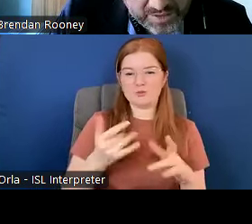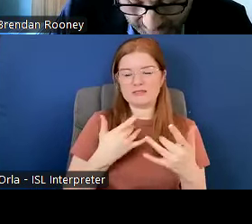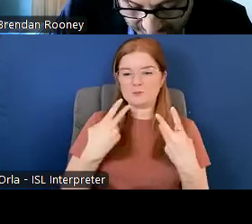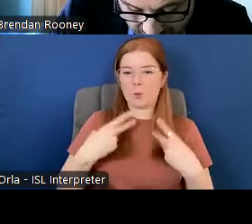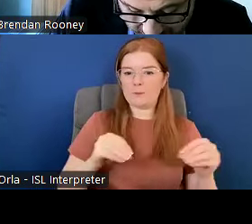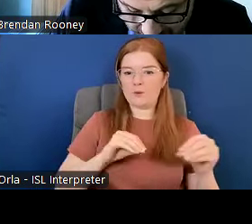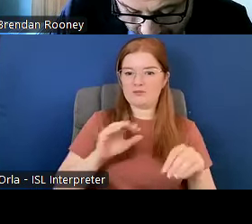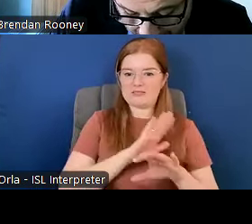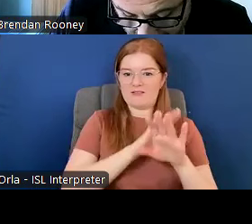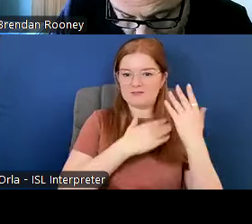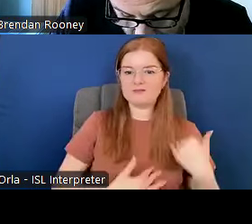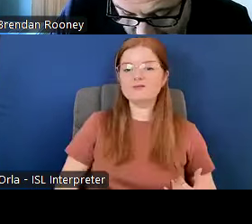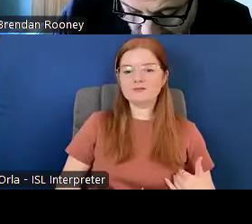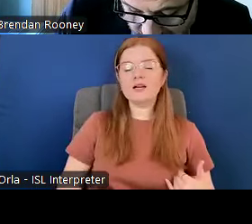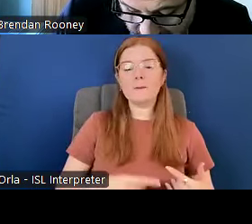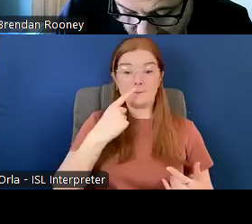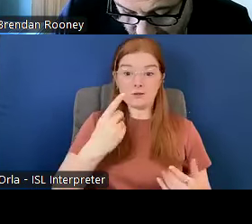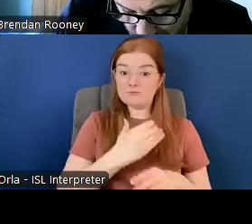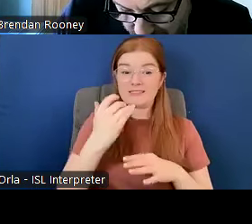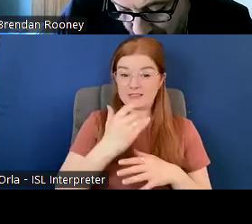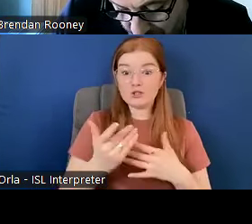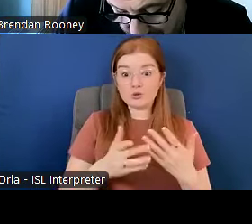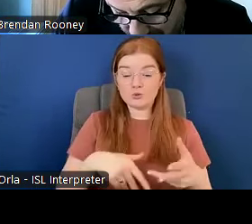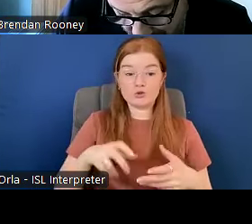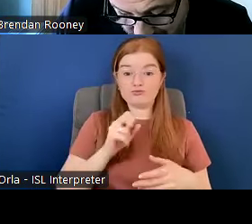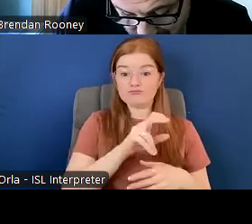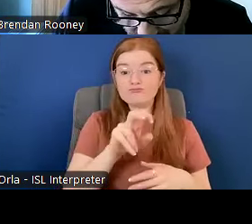on her left side. But she continued to take to the road, both within and outside